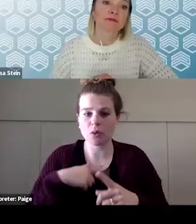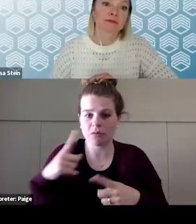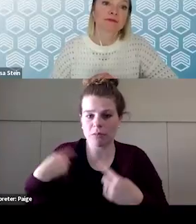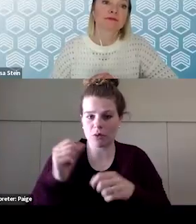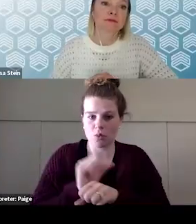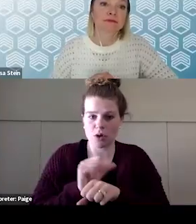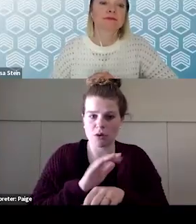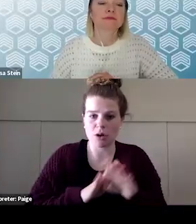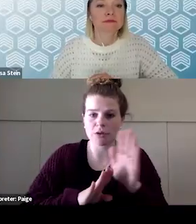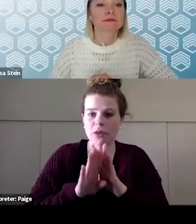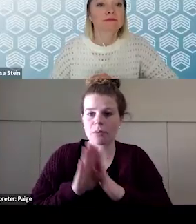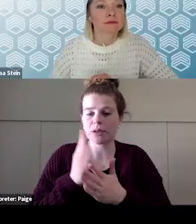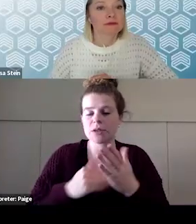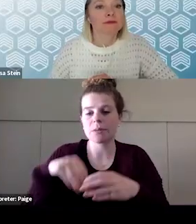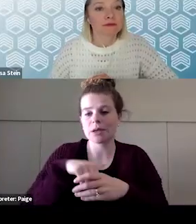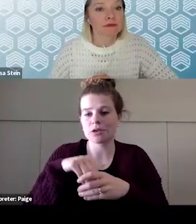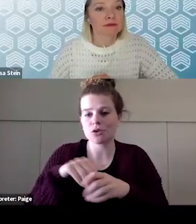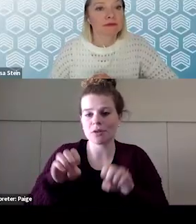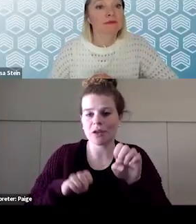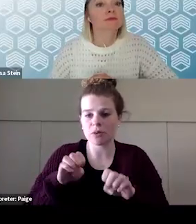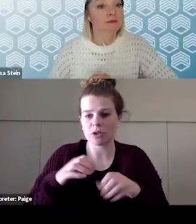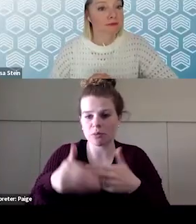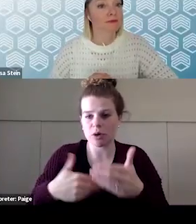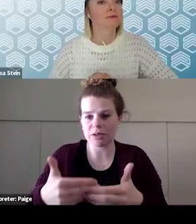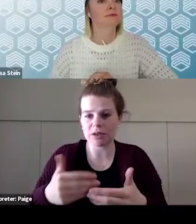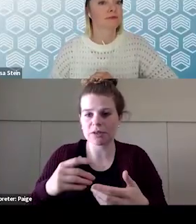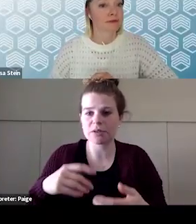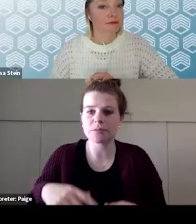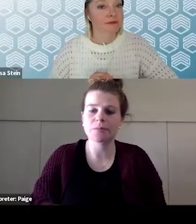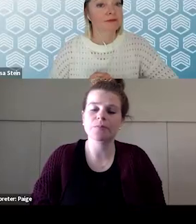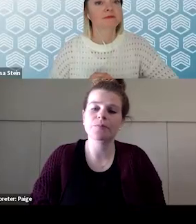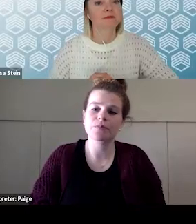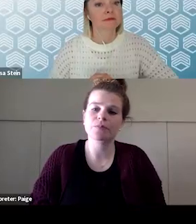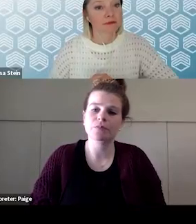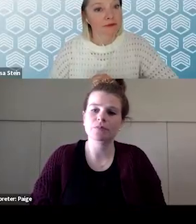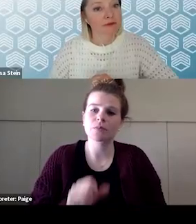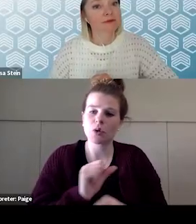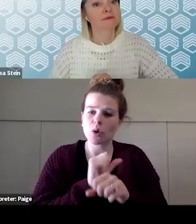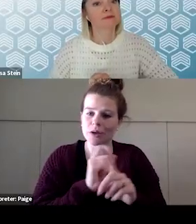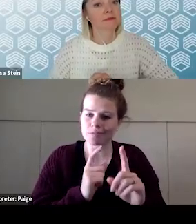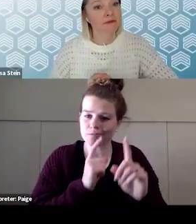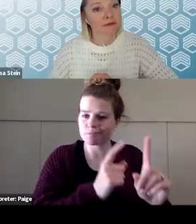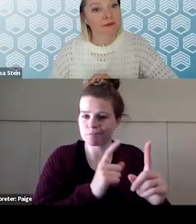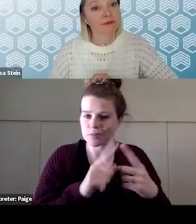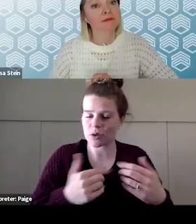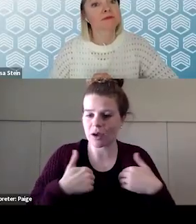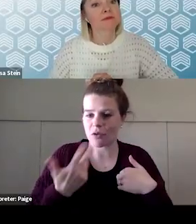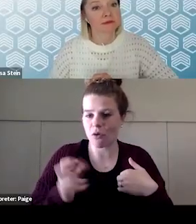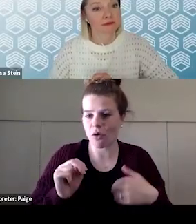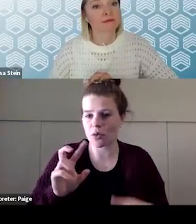some internal evaluation processes to work towards having our own dashboard someday.